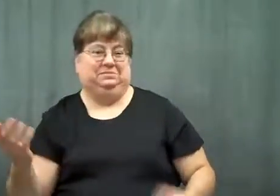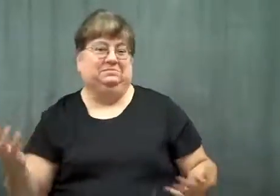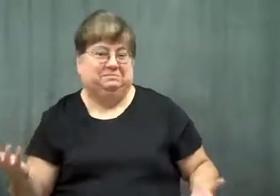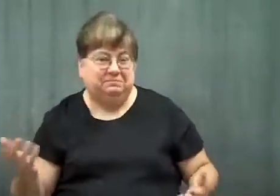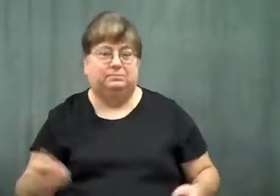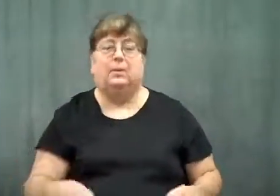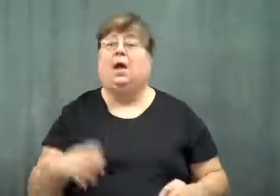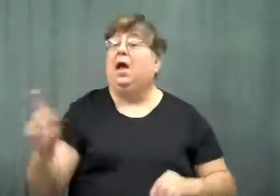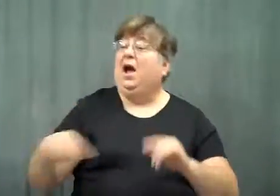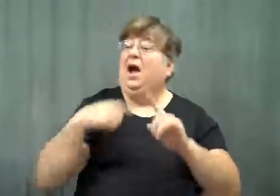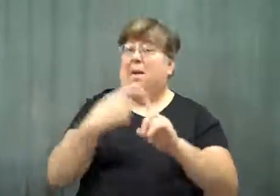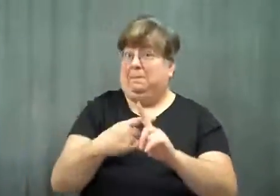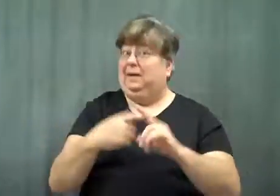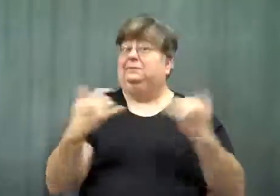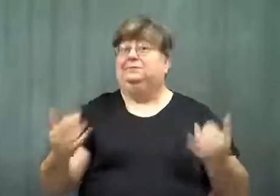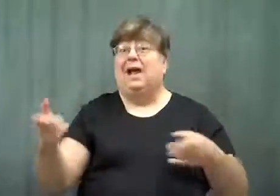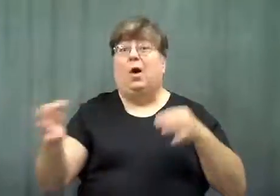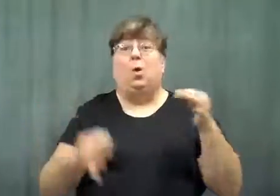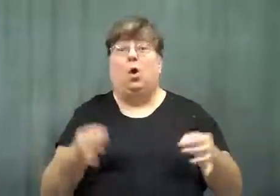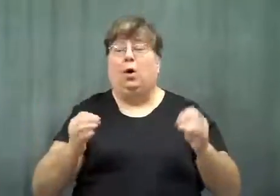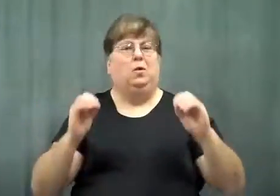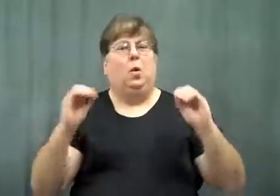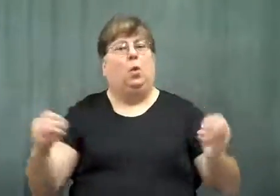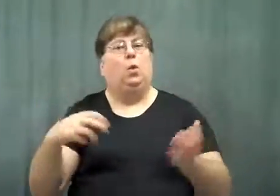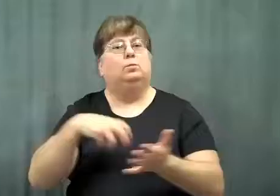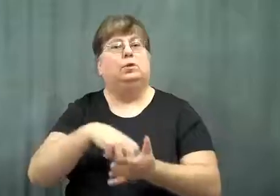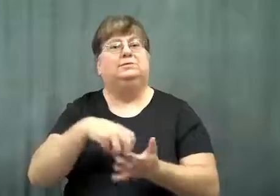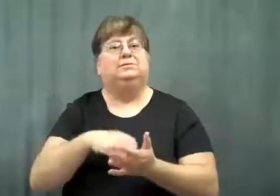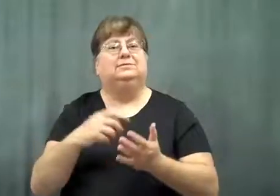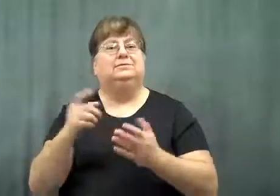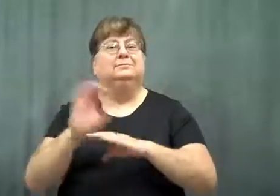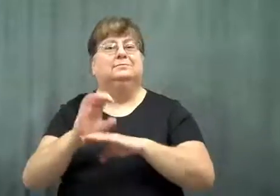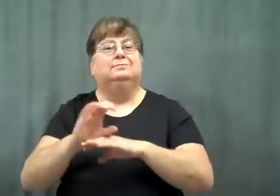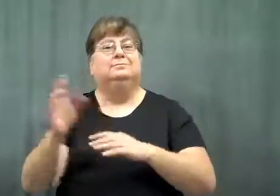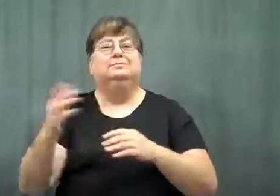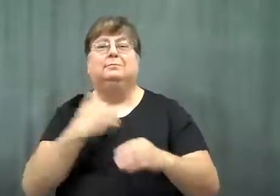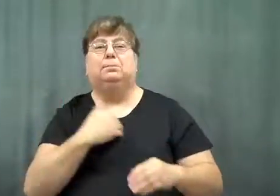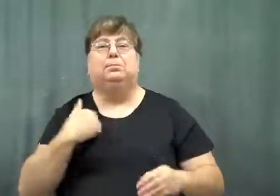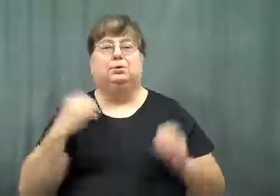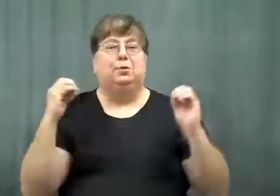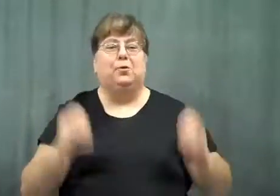The court now has no Protestant members.